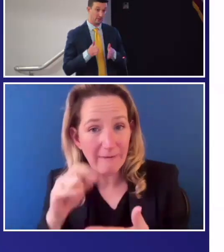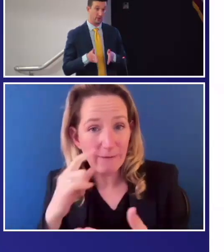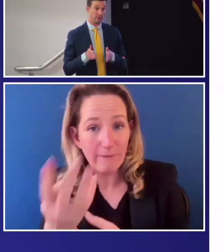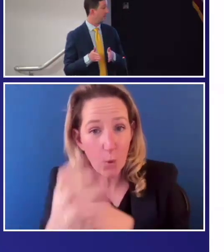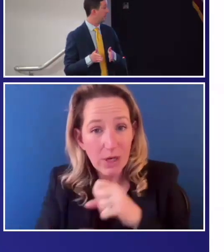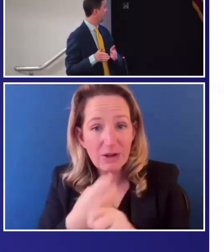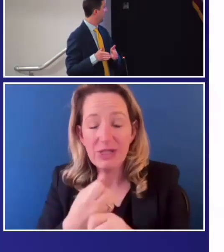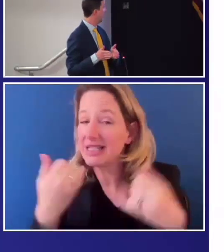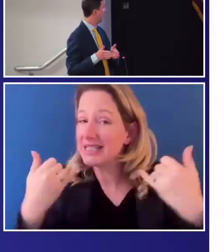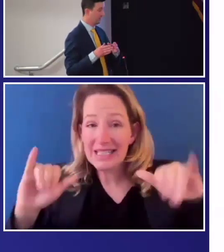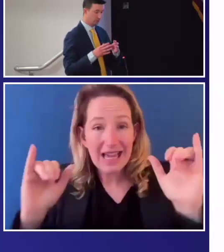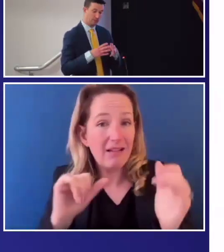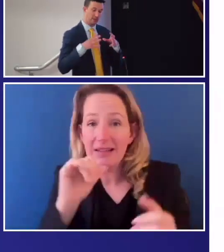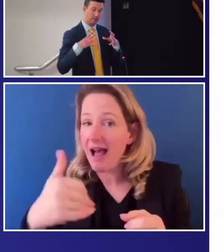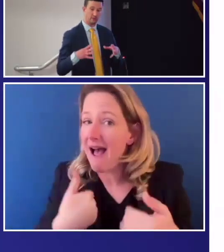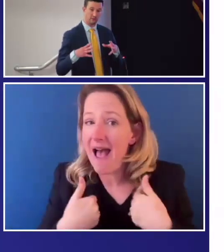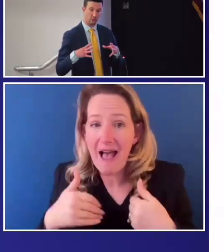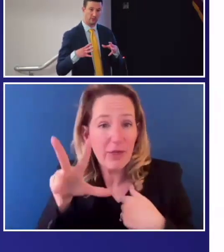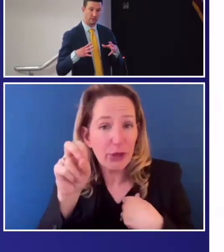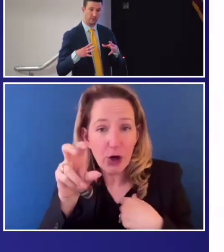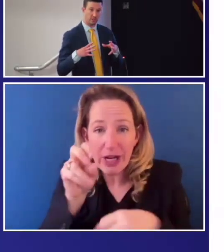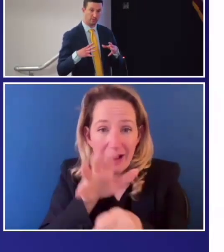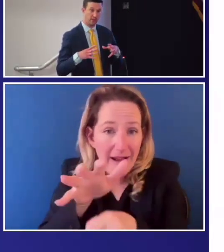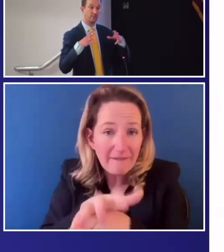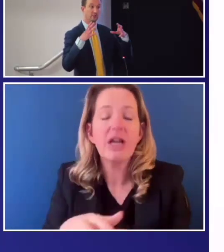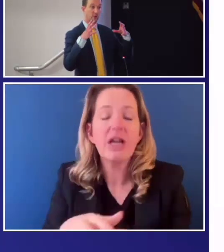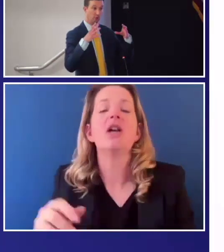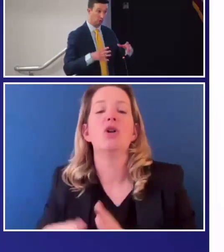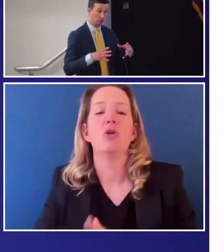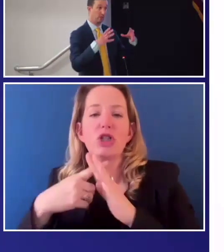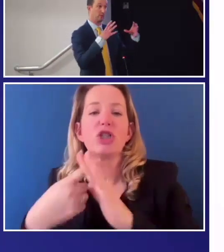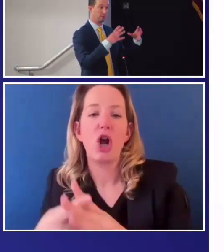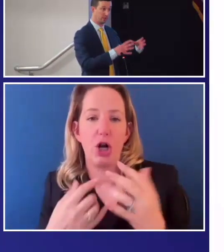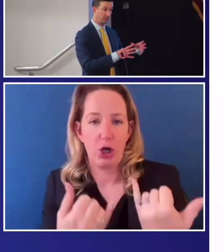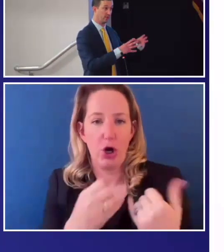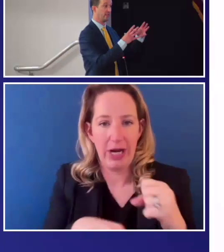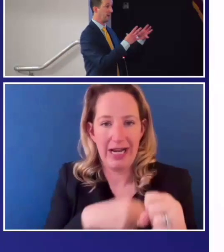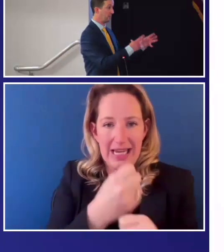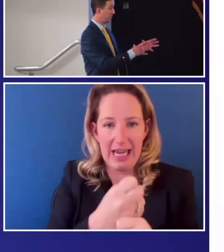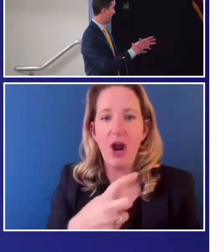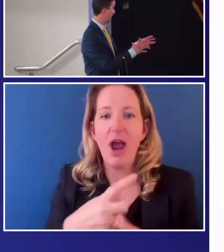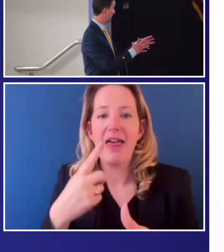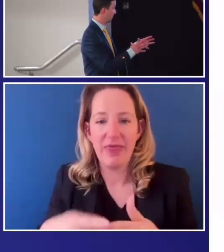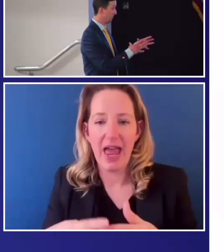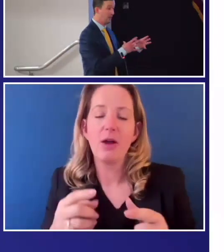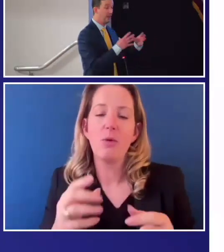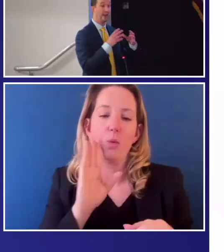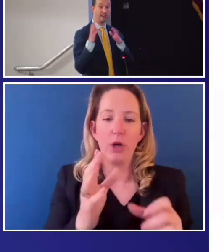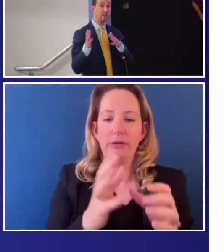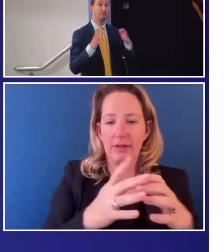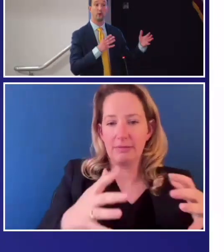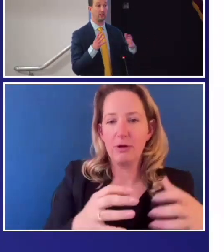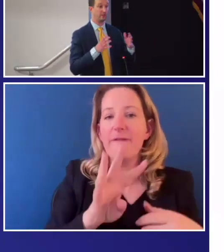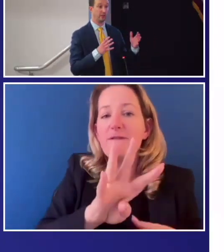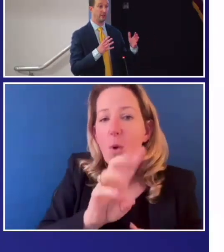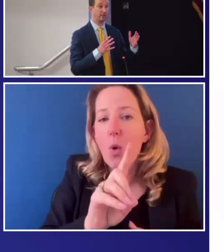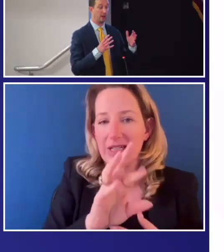the current year and you expand it to the four-digit CIP and start rolling up completers in that process. And at any point if you hit,